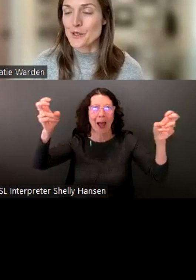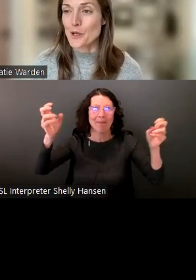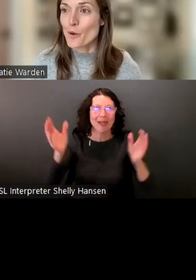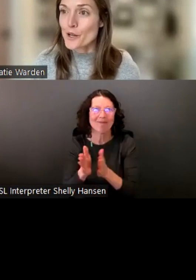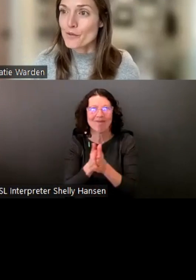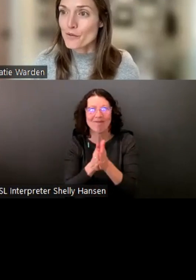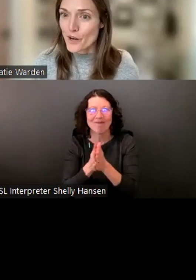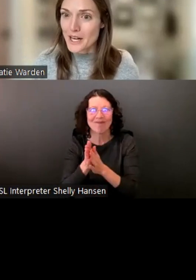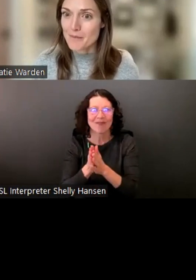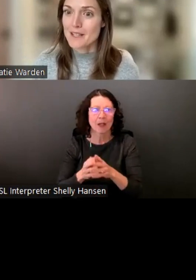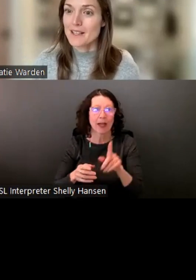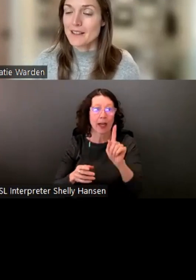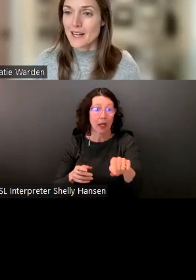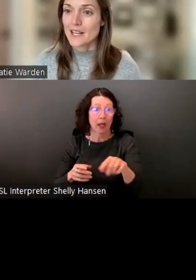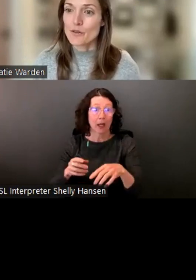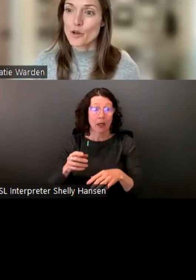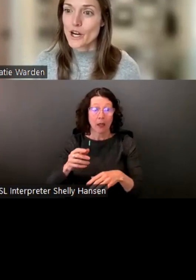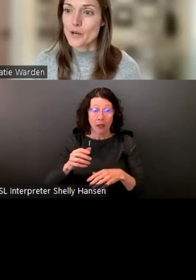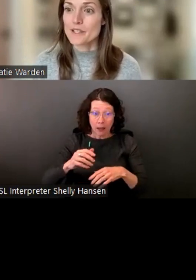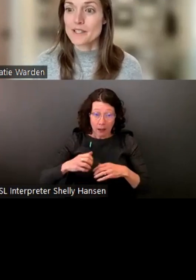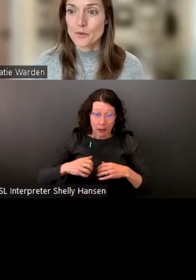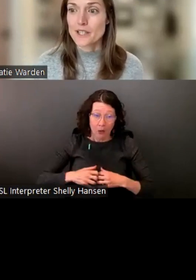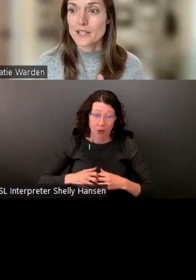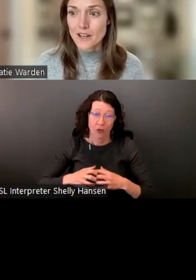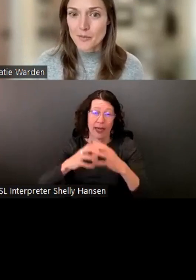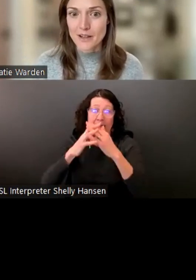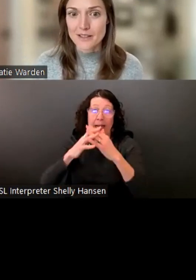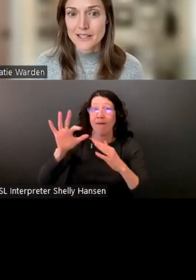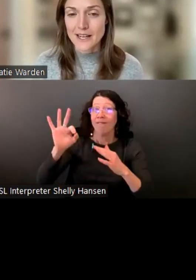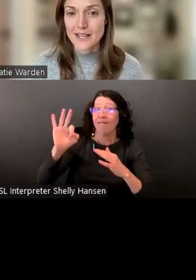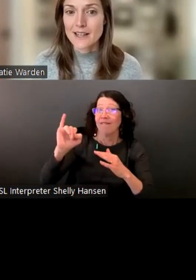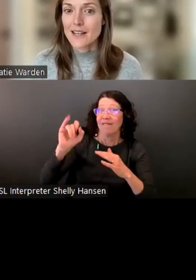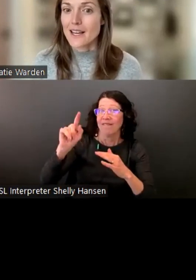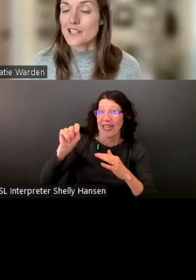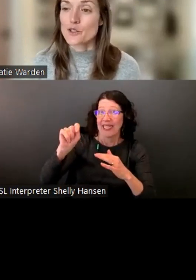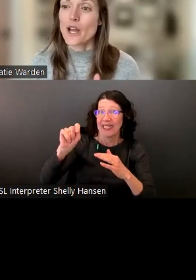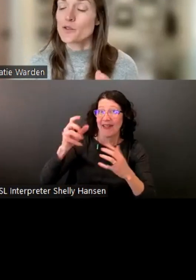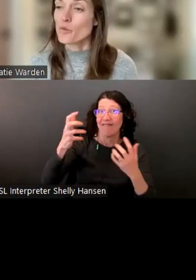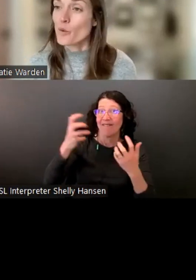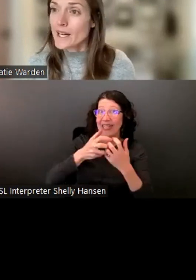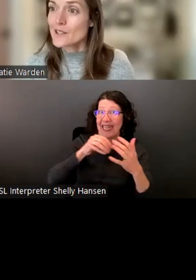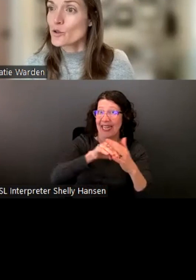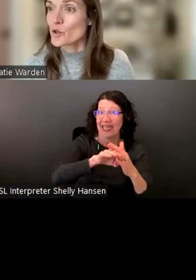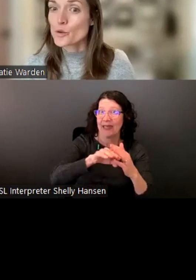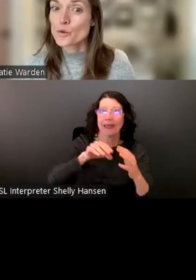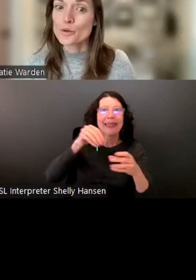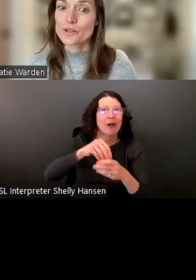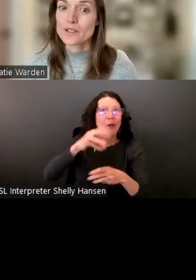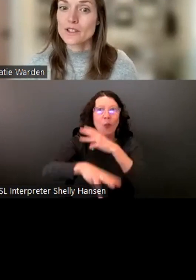So I wanna frame the ADA requirements that we're gonna talk about today as ways or tools